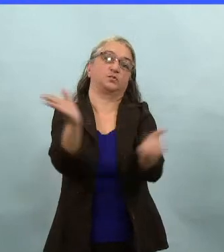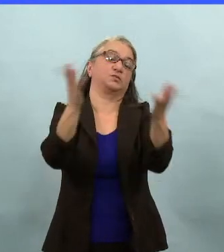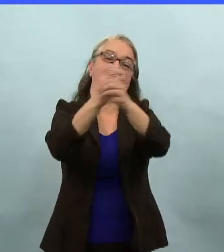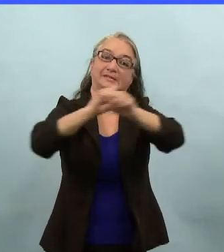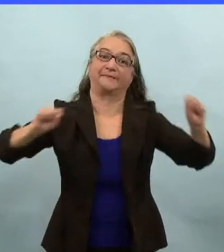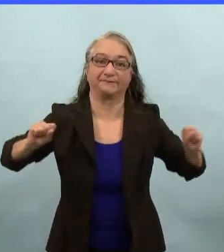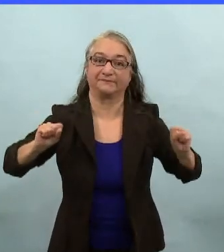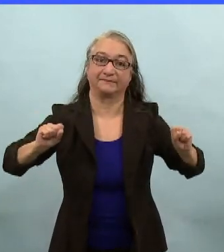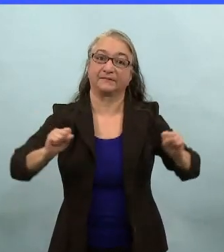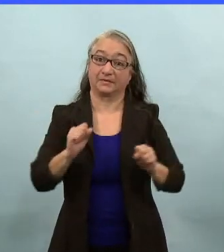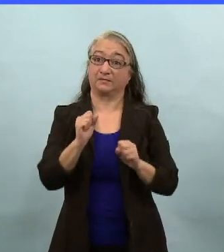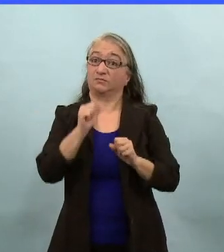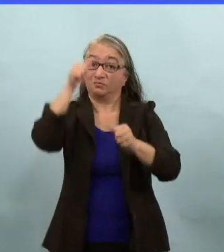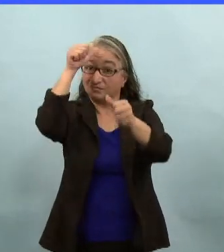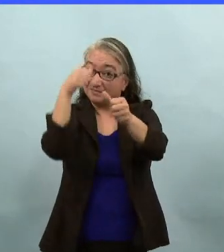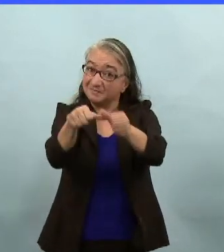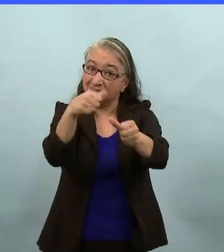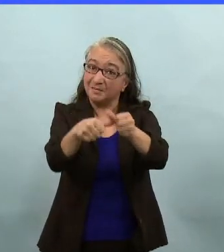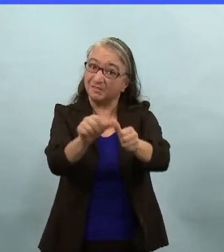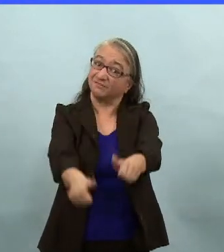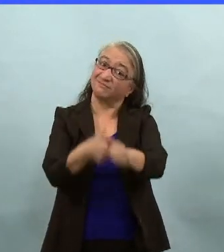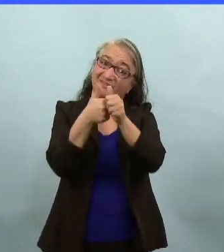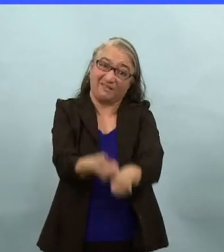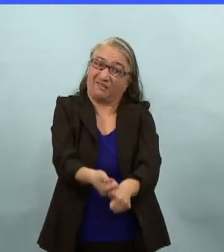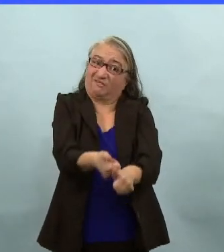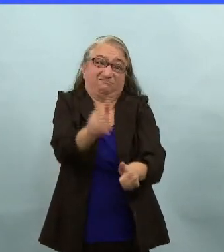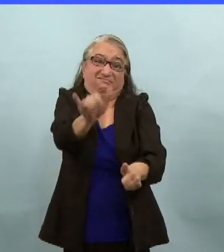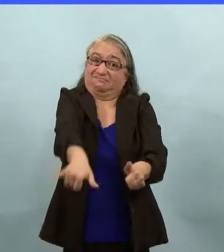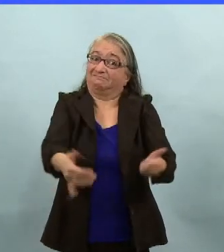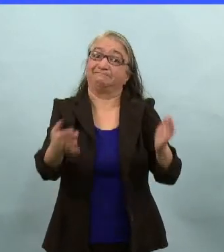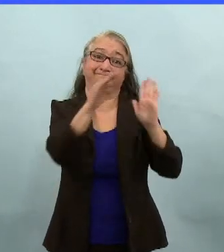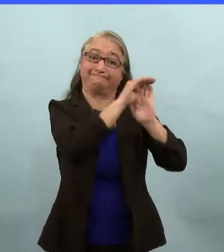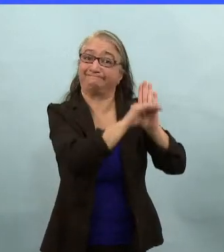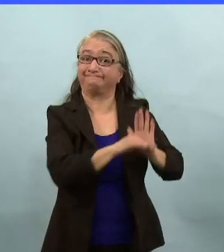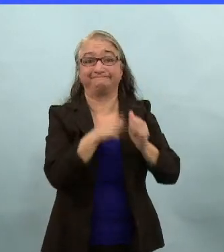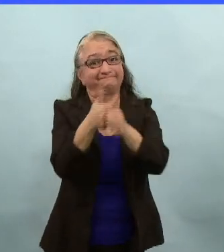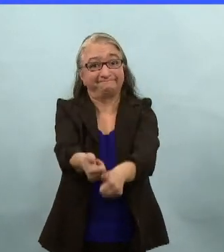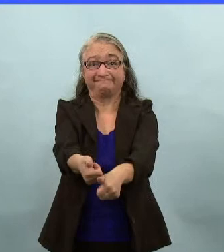that and i think it's there's also a reminder out there that we do have some of the most stringent